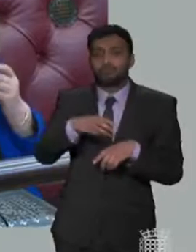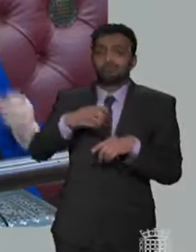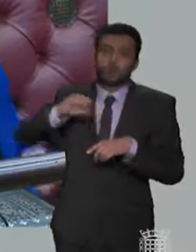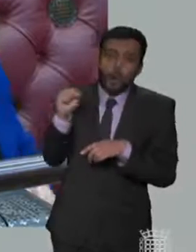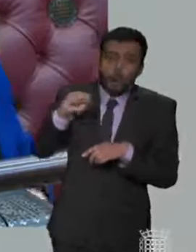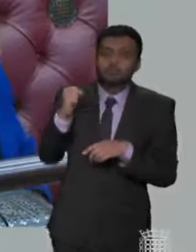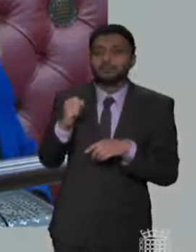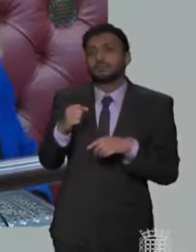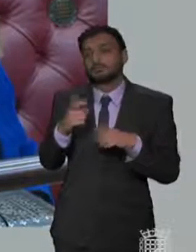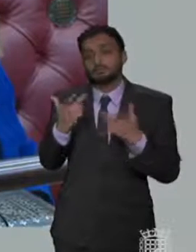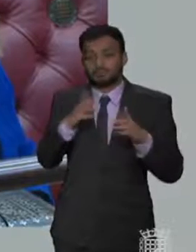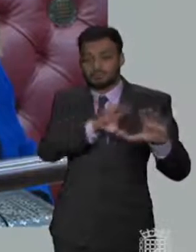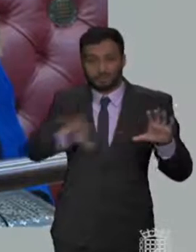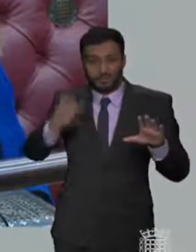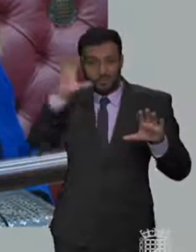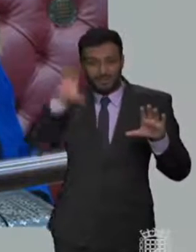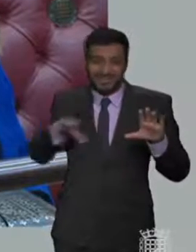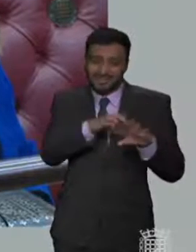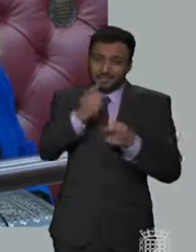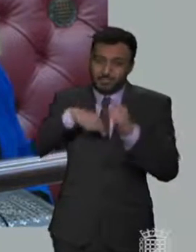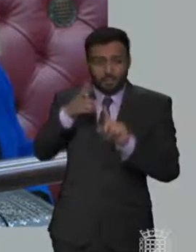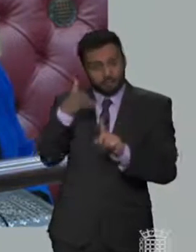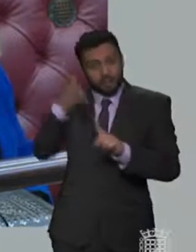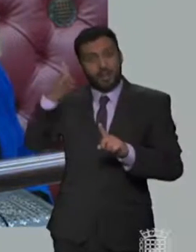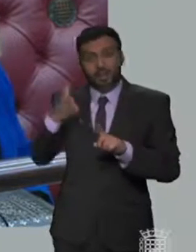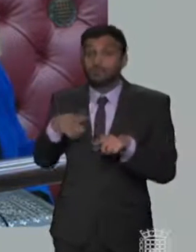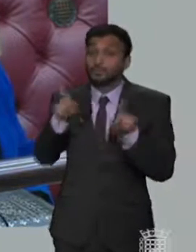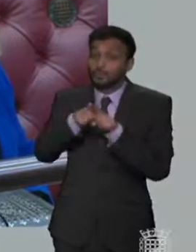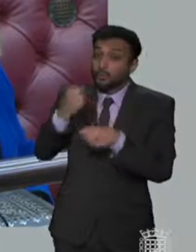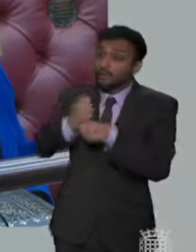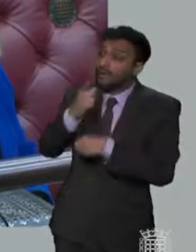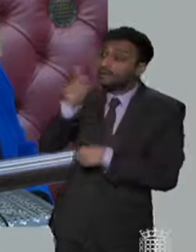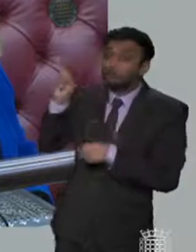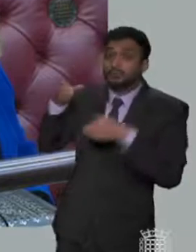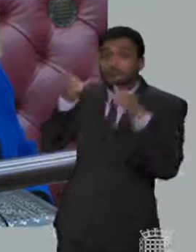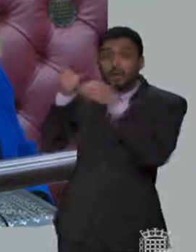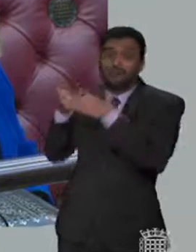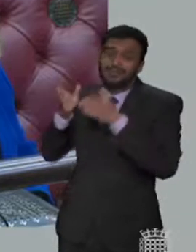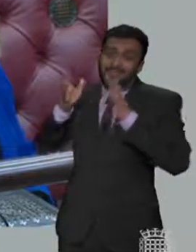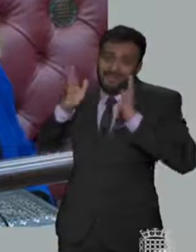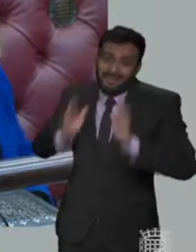to issue guidance on the promotion and facilitation of bsl it also requires the secretary